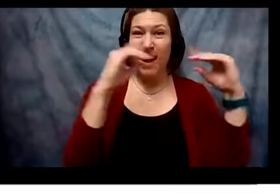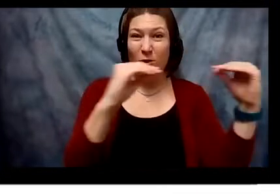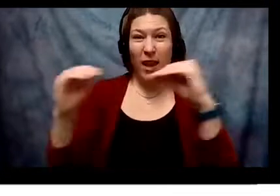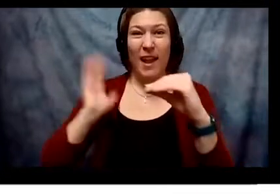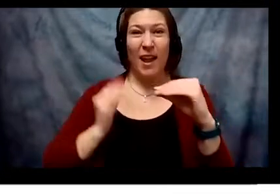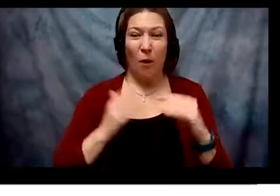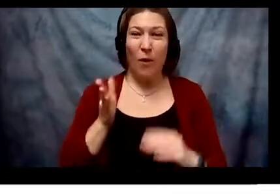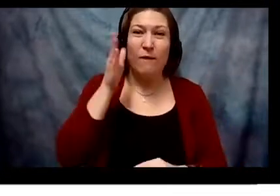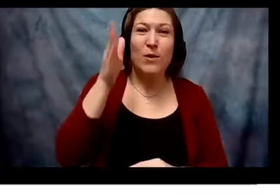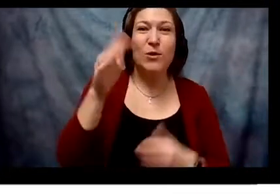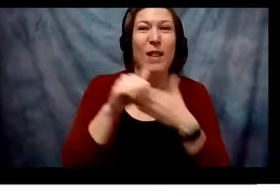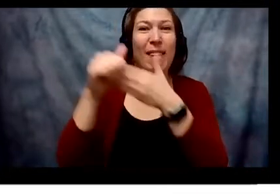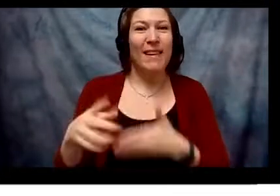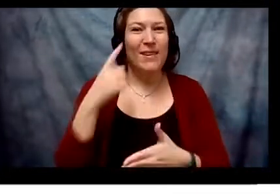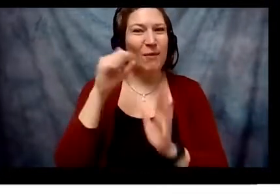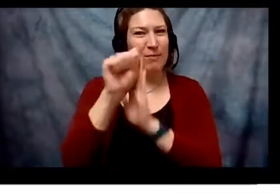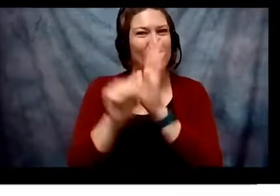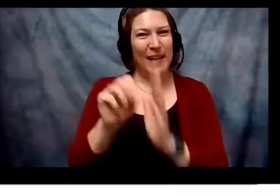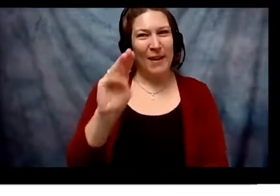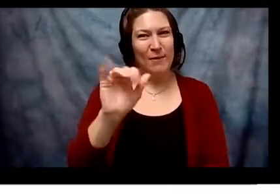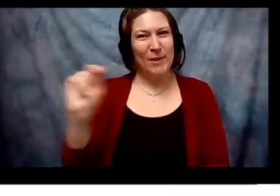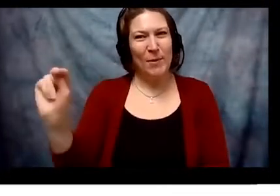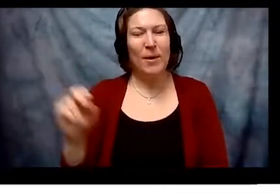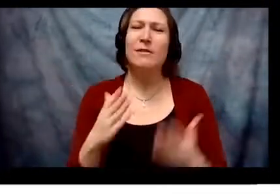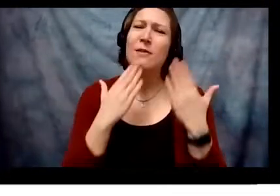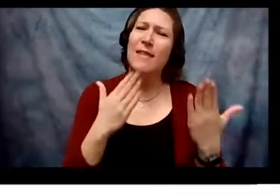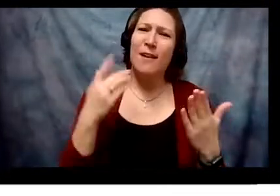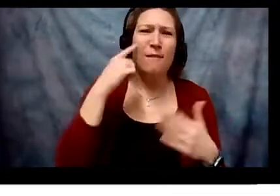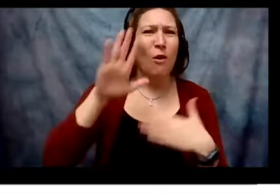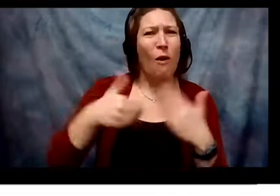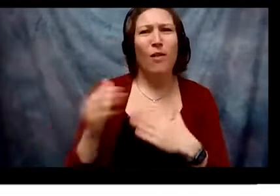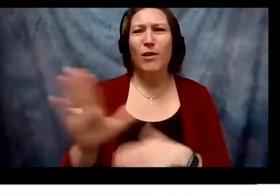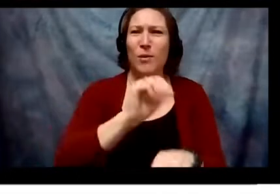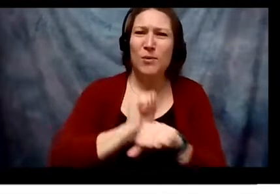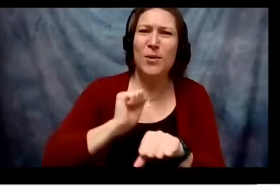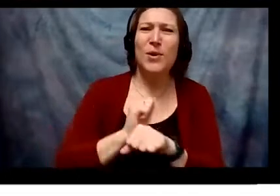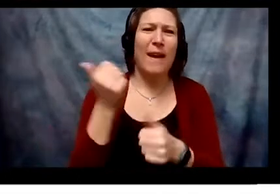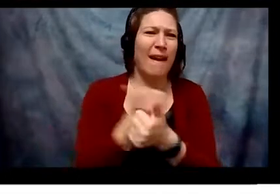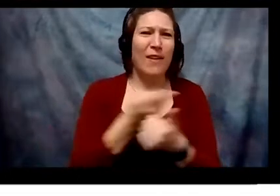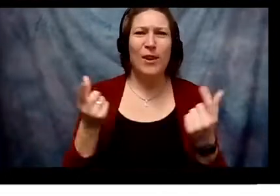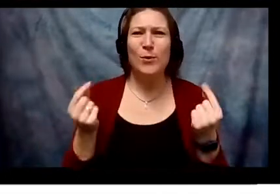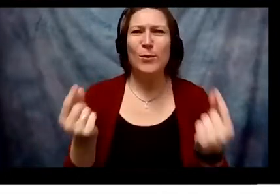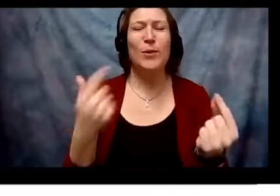leaders for Minnesota. Thank you all for all you do. We're excited to have this time together because